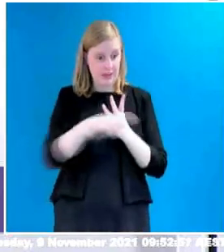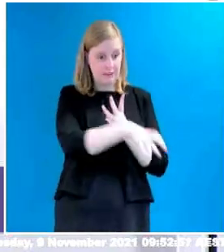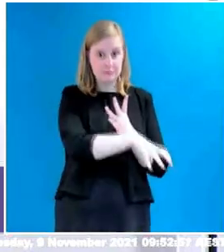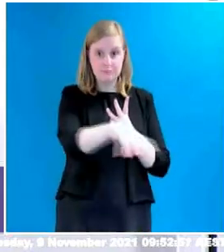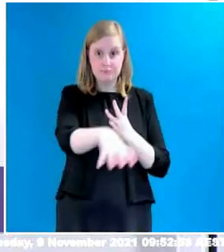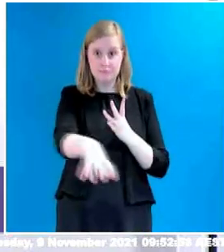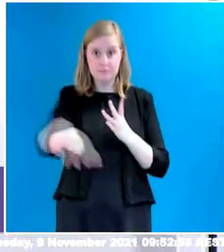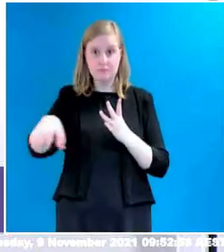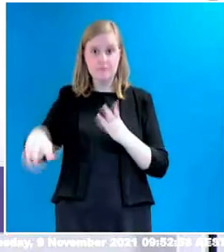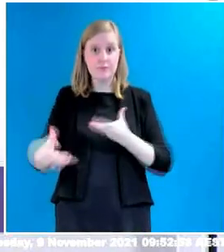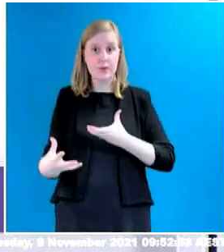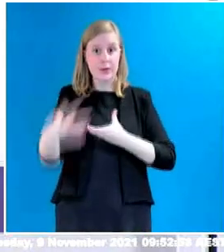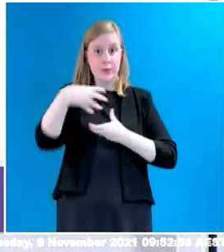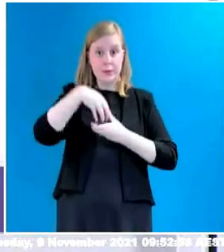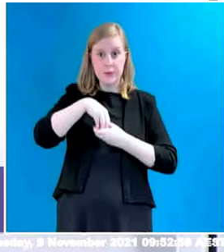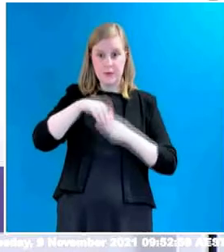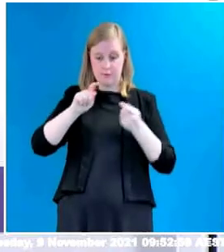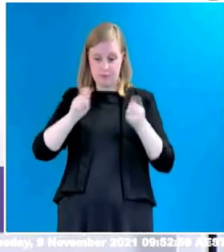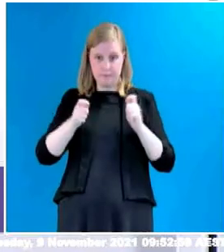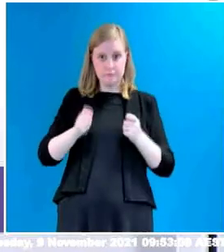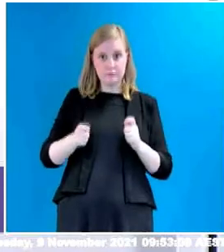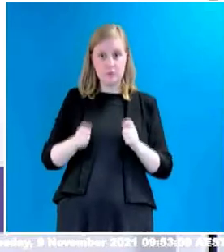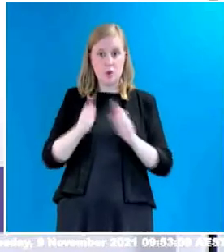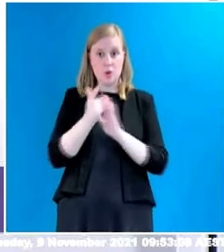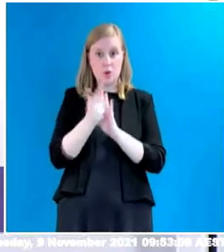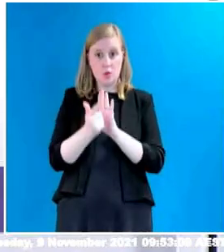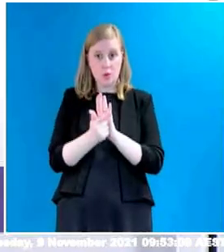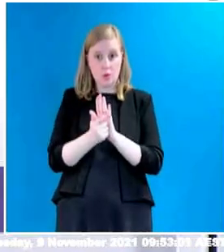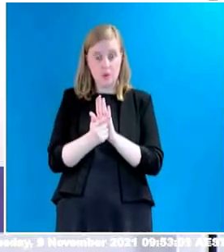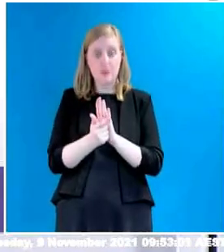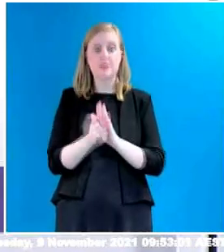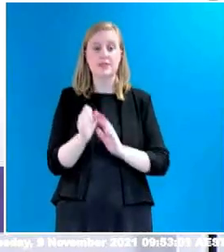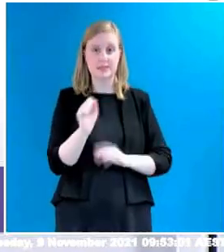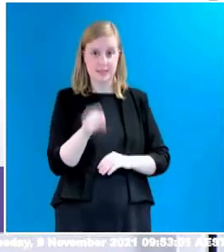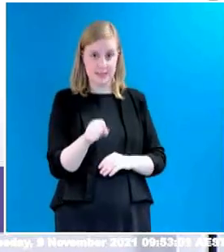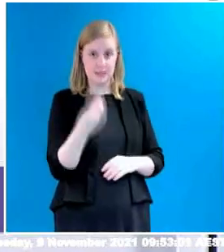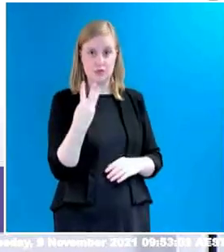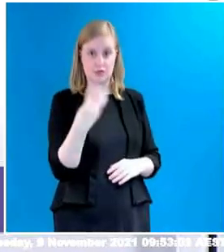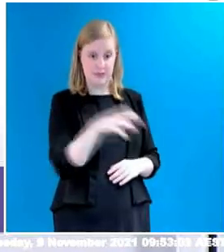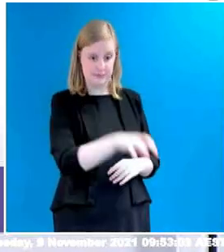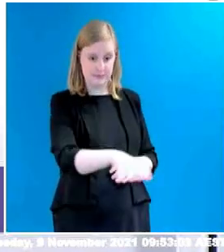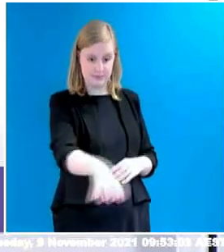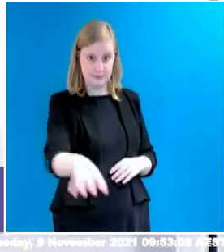Is the Human Rights Commission part of the Executive or the